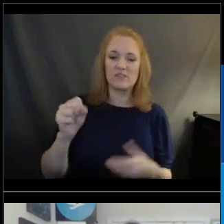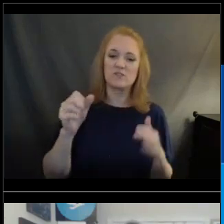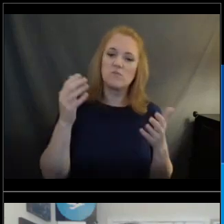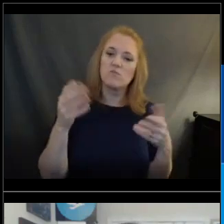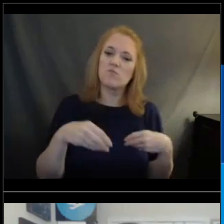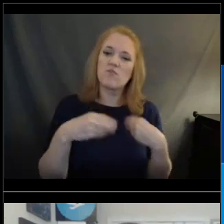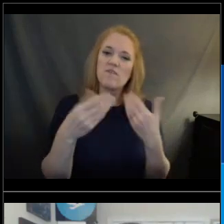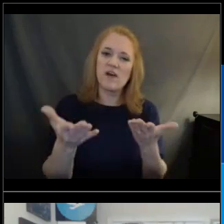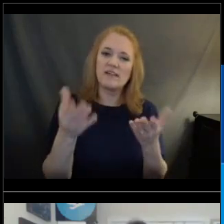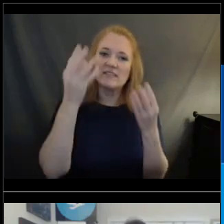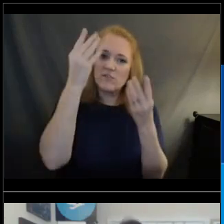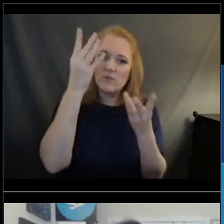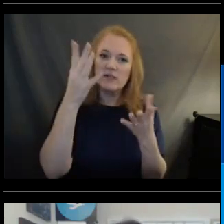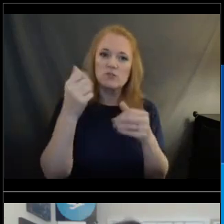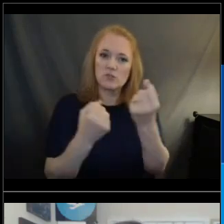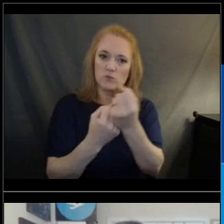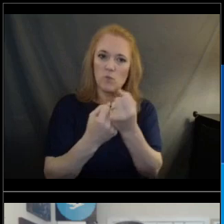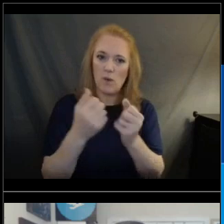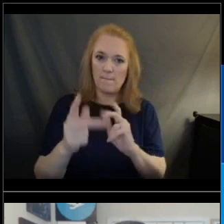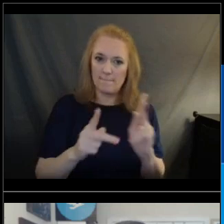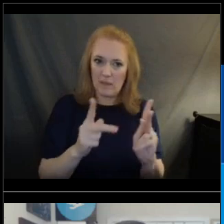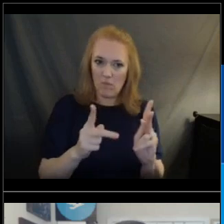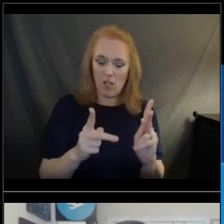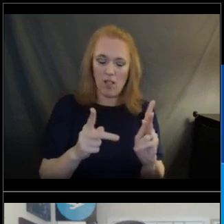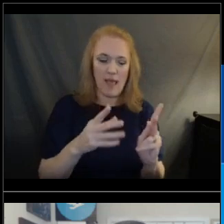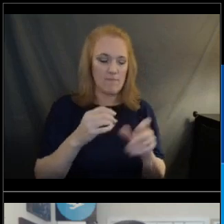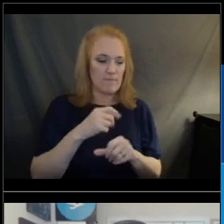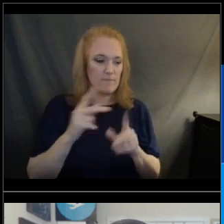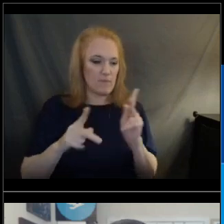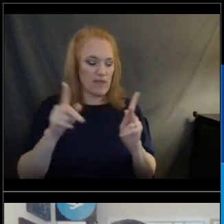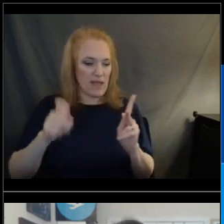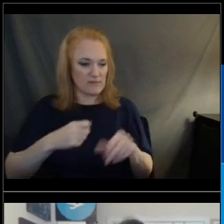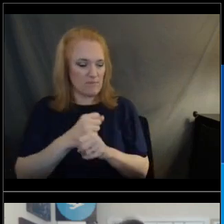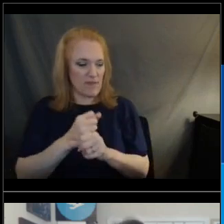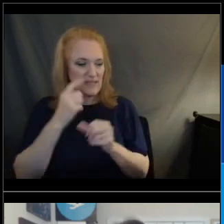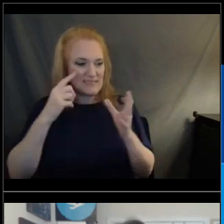the general public as well as decision makers and response functions from the